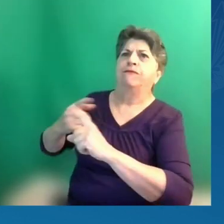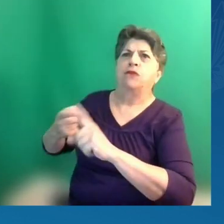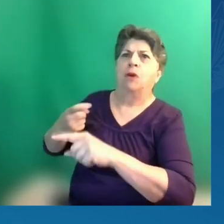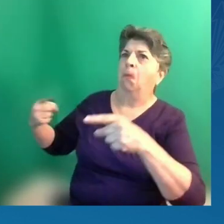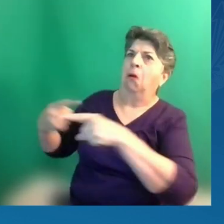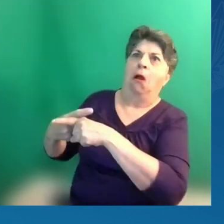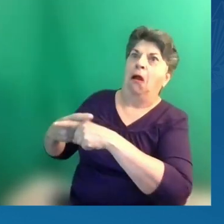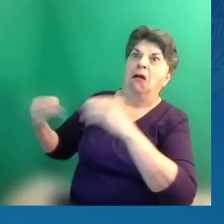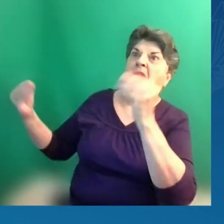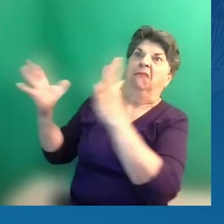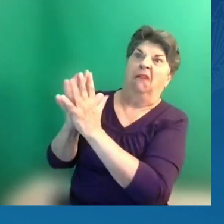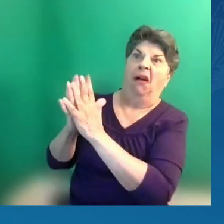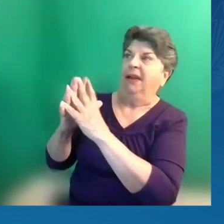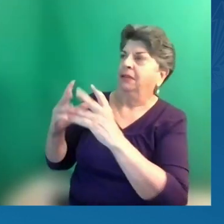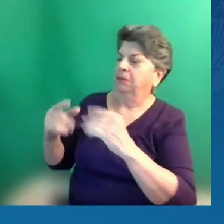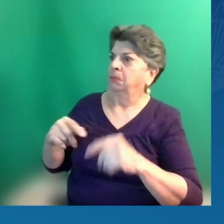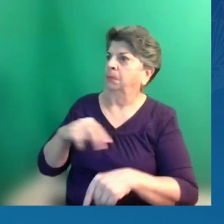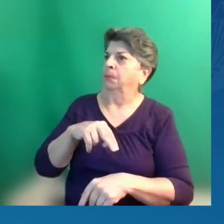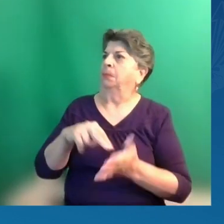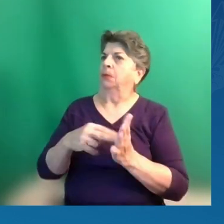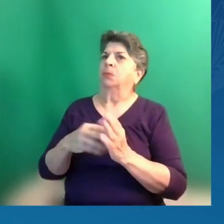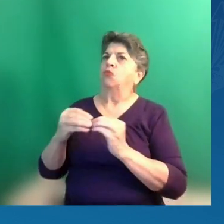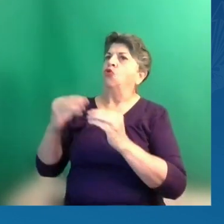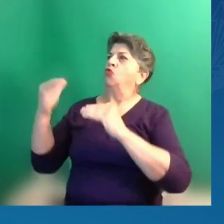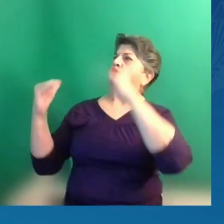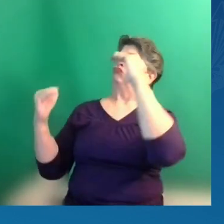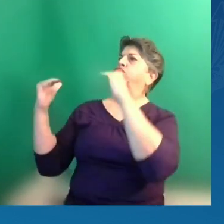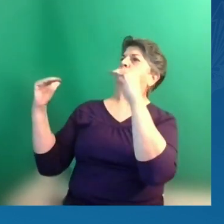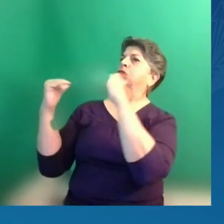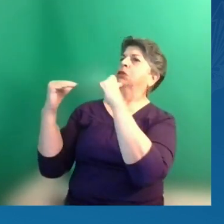and make our world more inclusive and resilient.